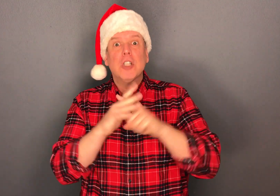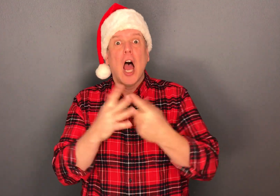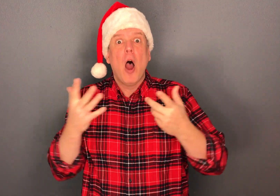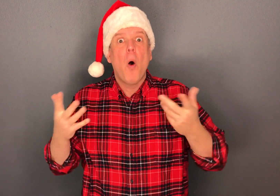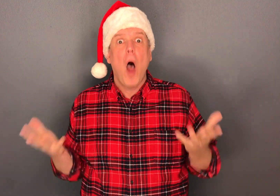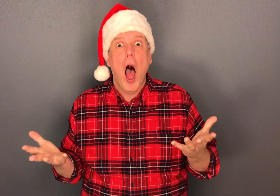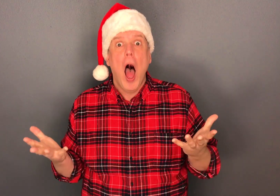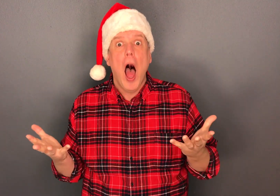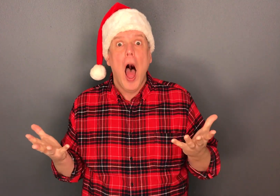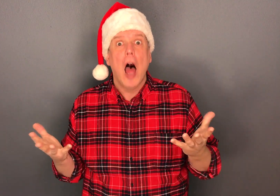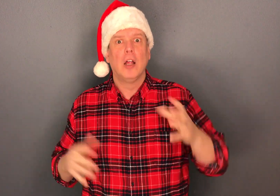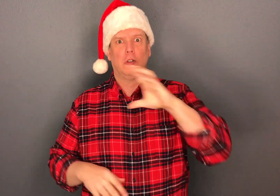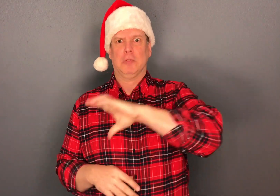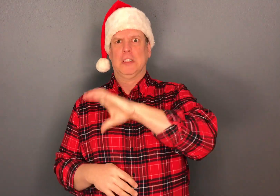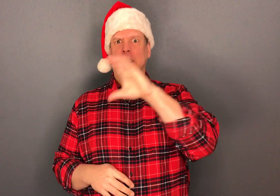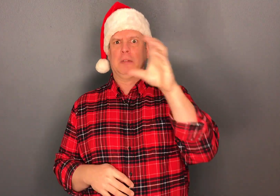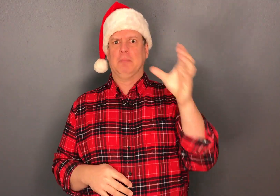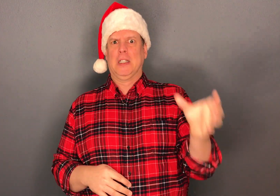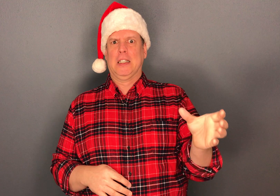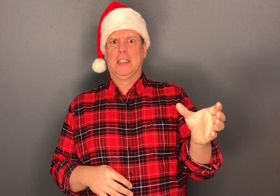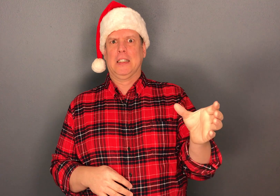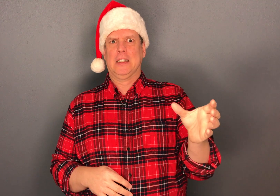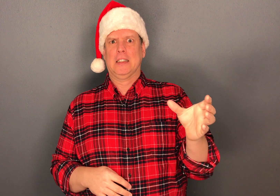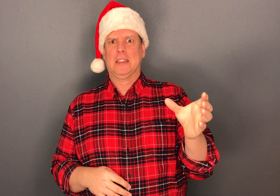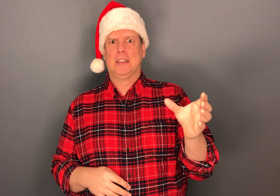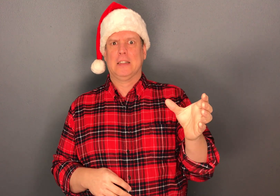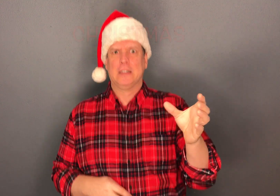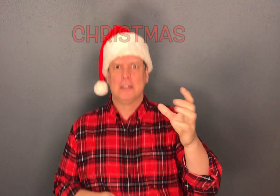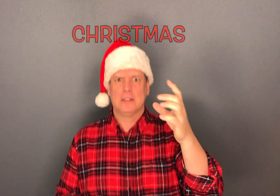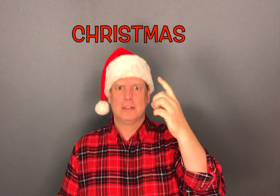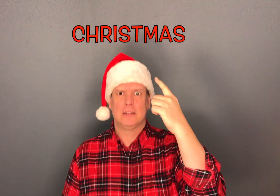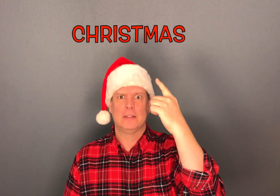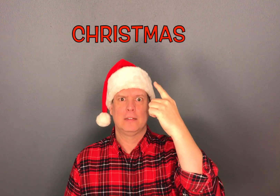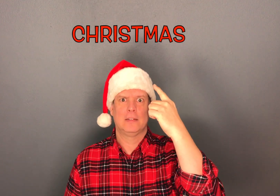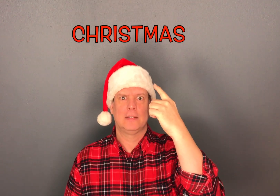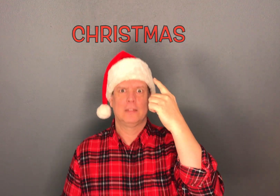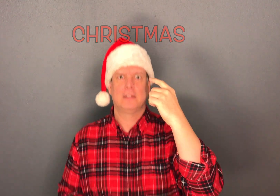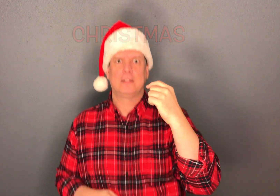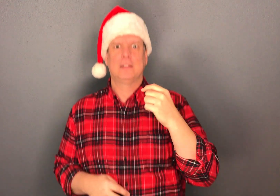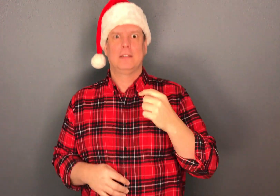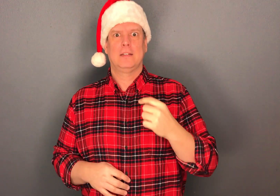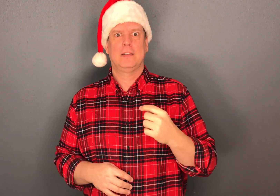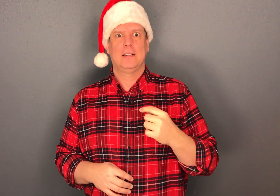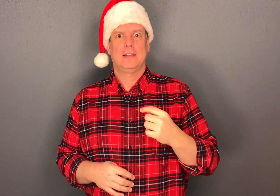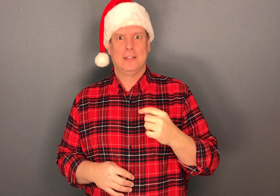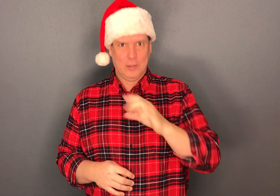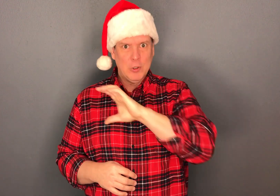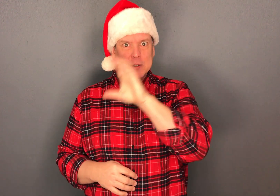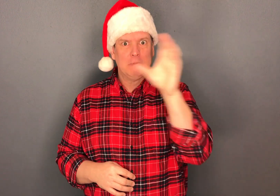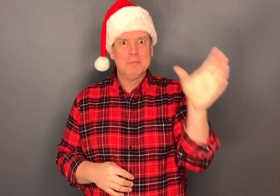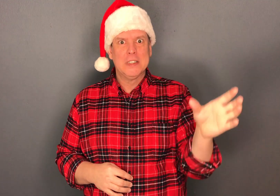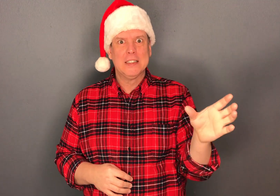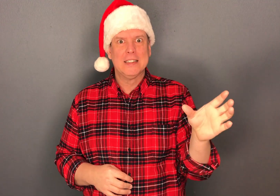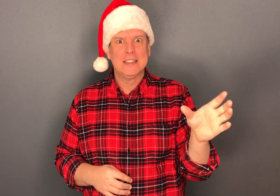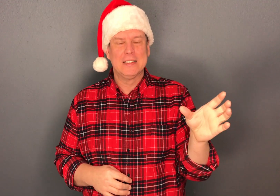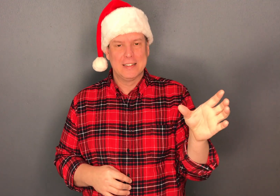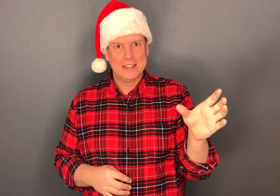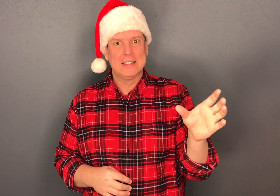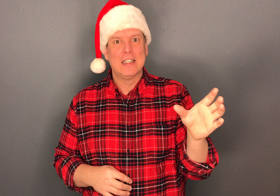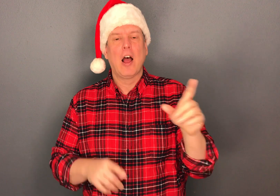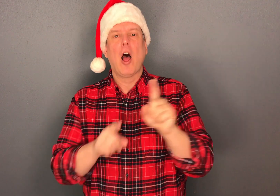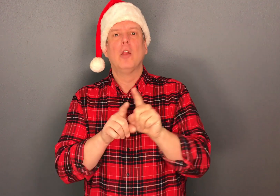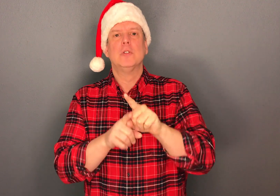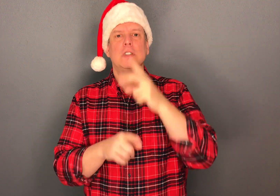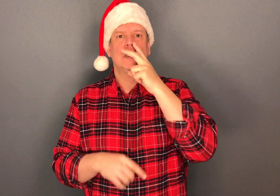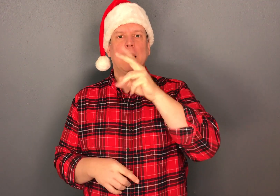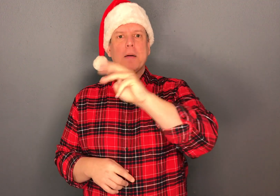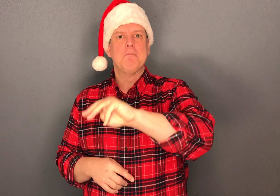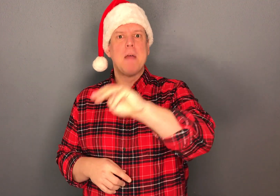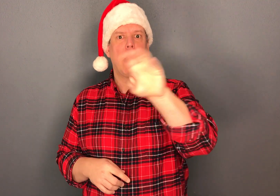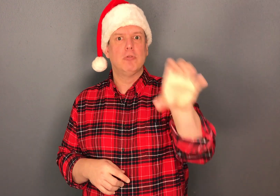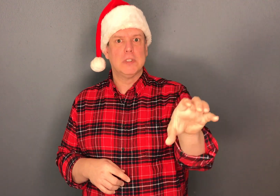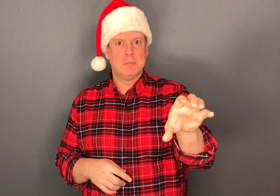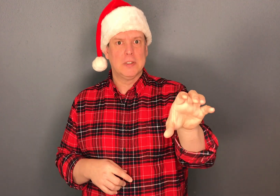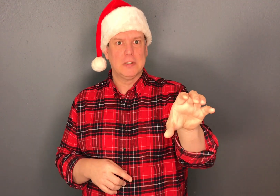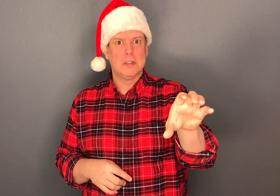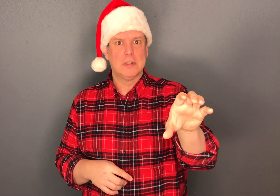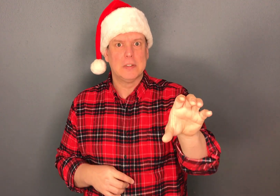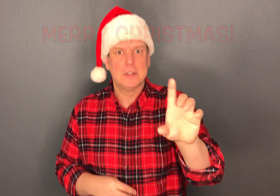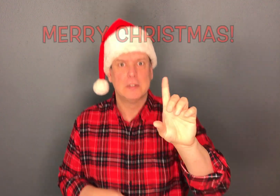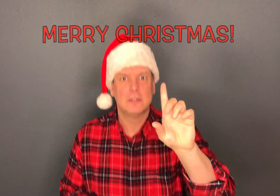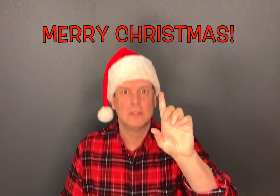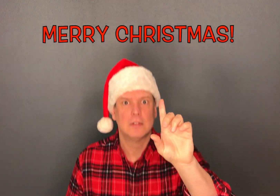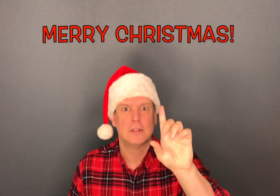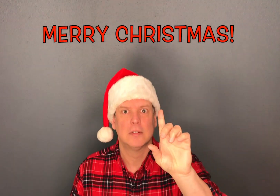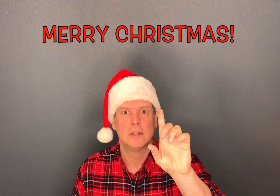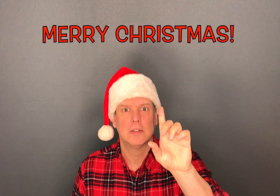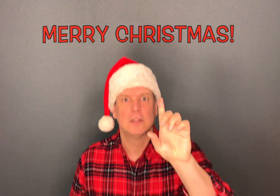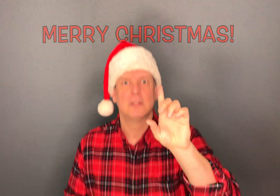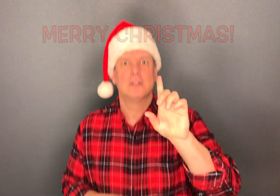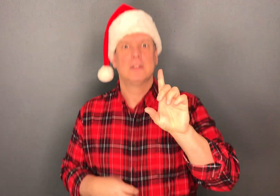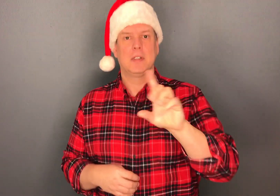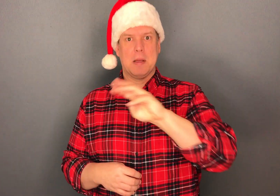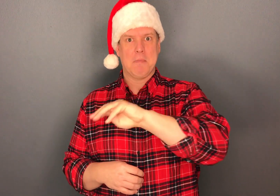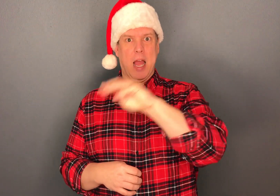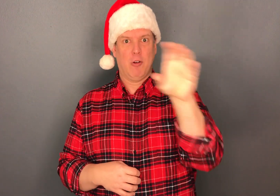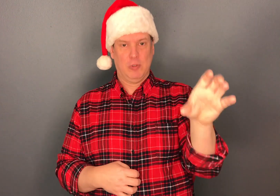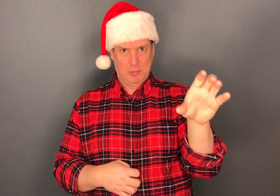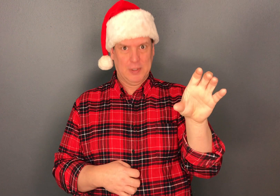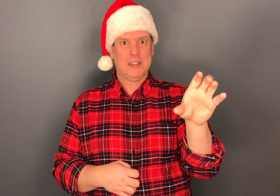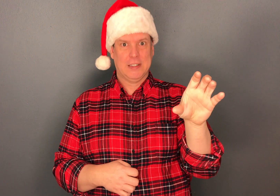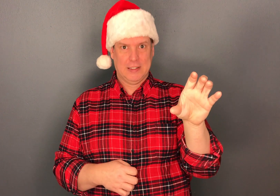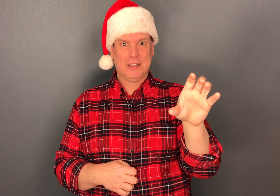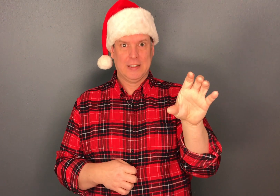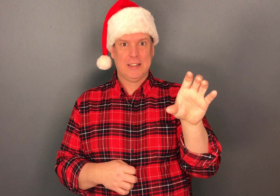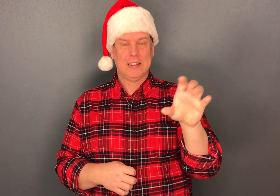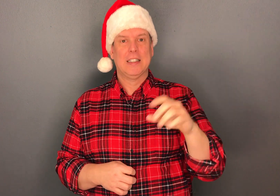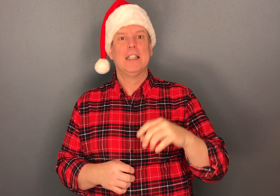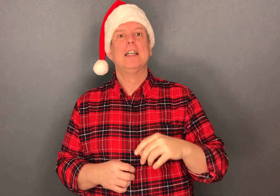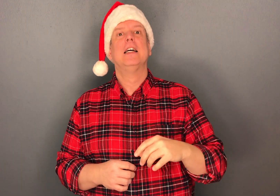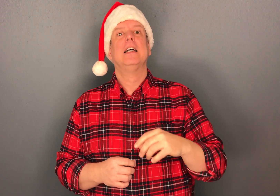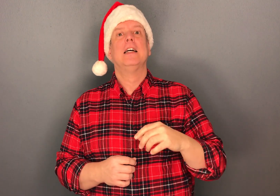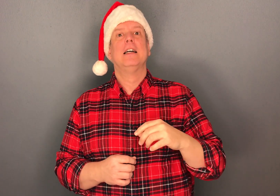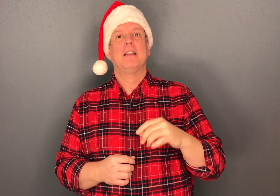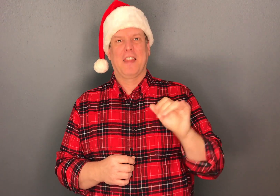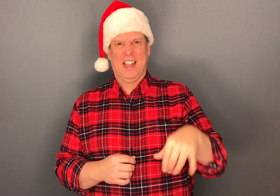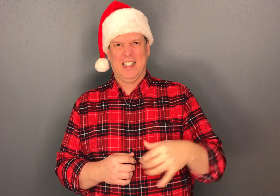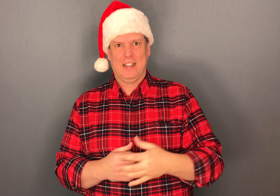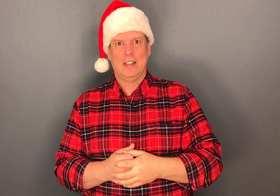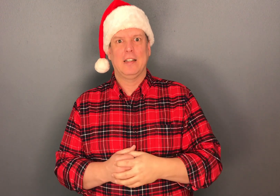Okay we're going to start with Christmas there it is you'll also see Merry Christmas